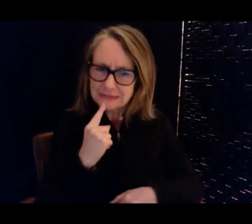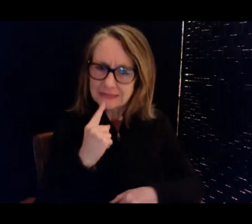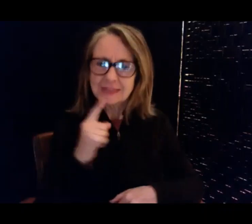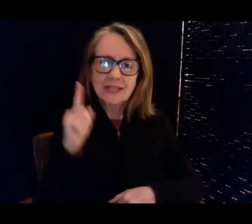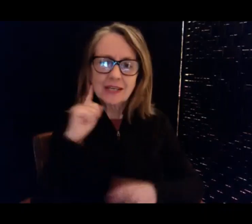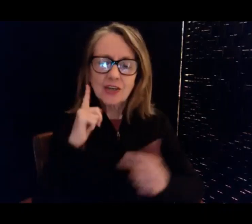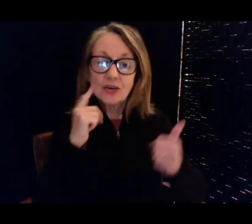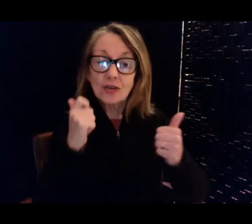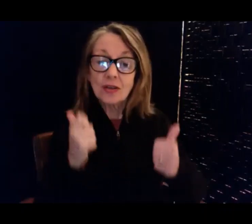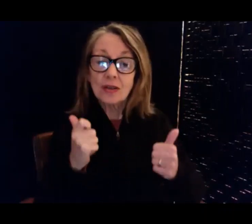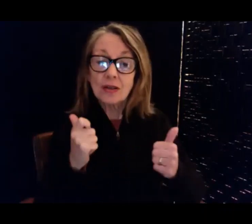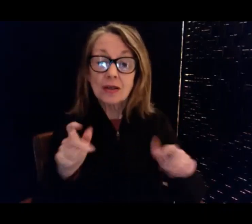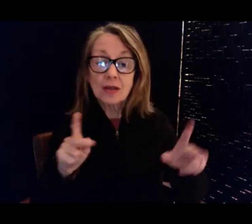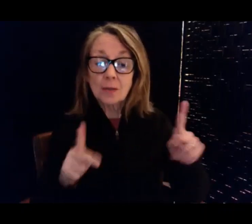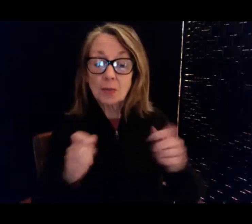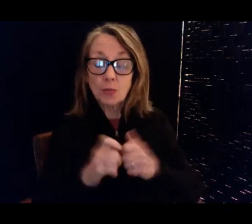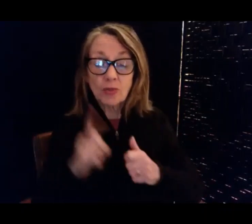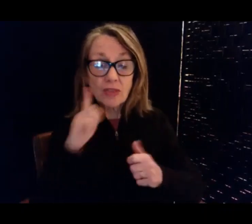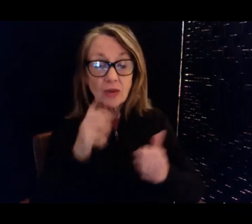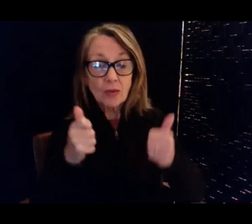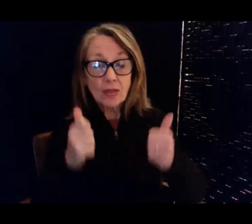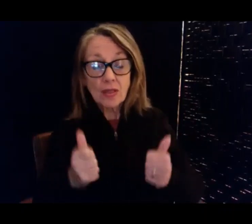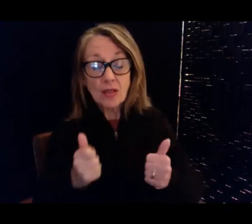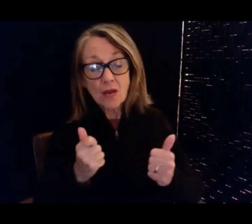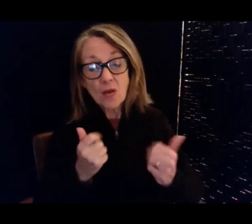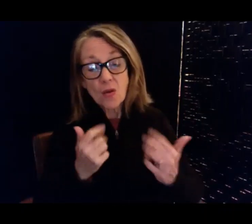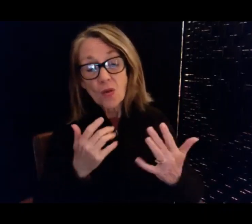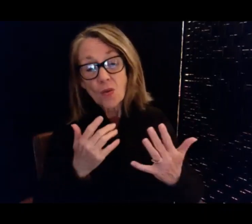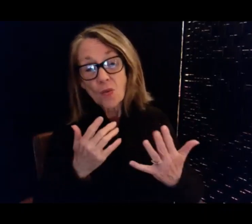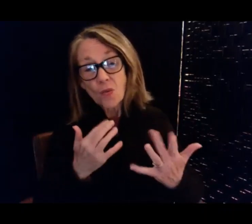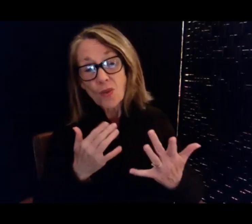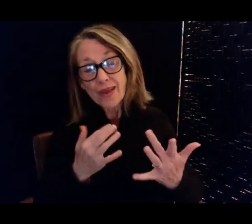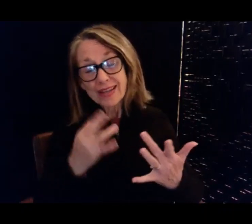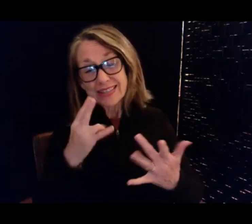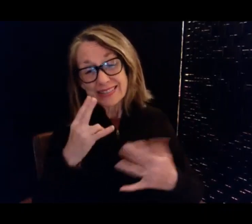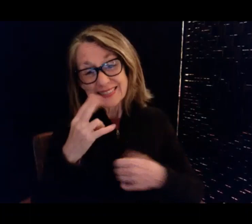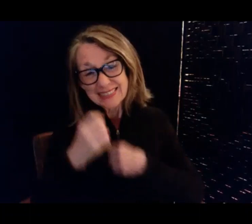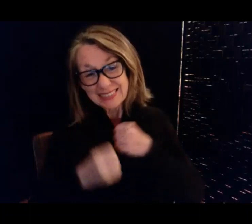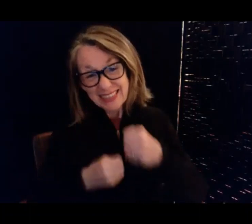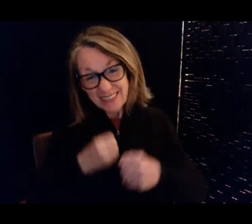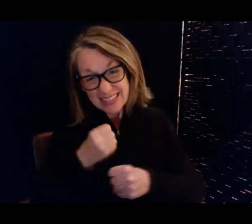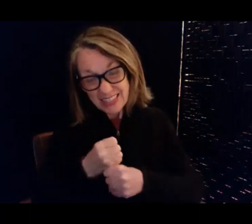hearing loss wait an average of seven years before seeking help so it's not a